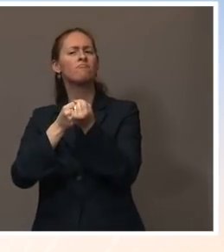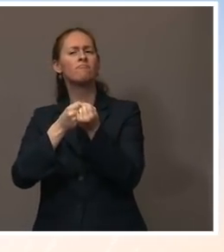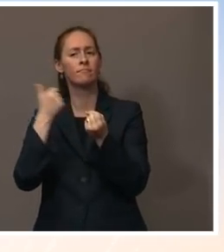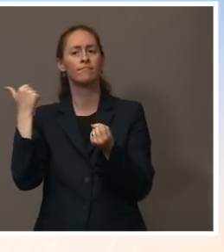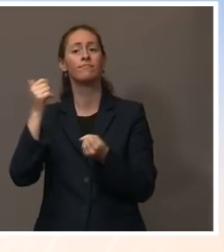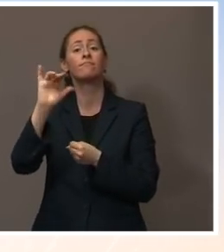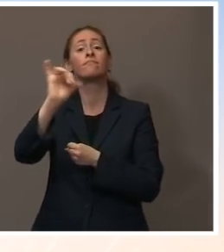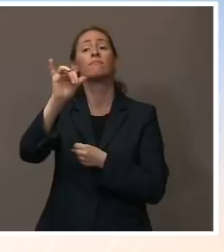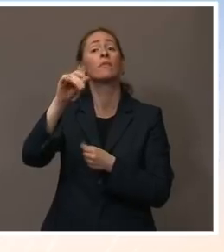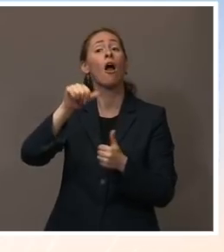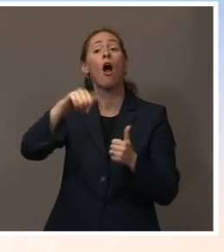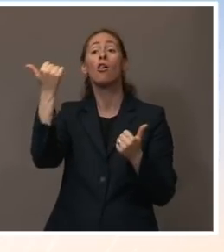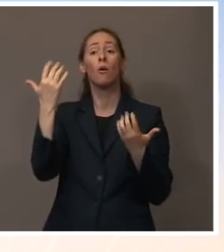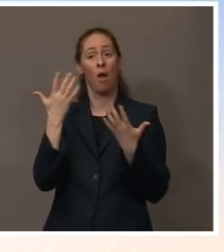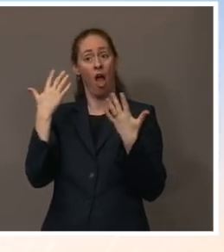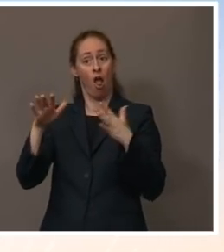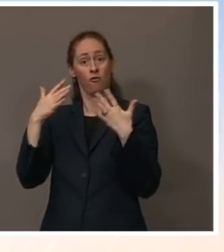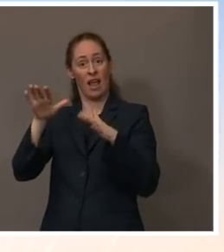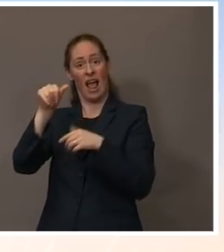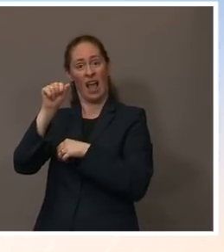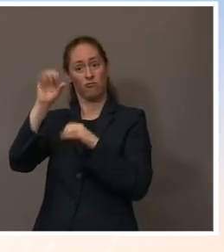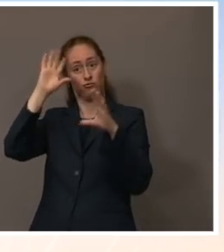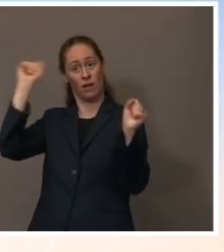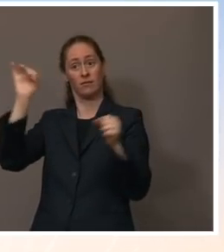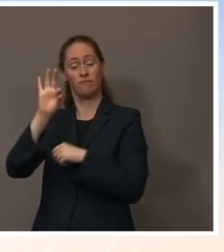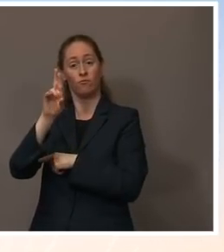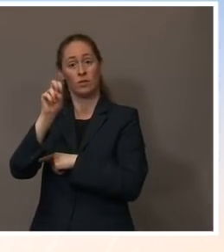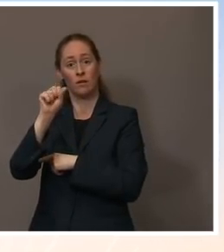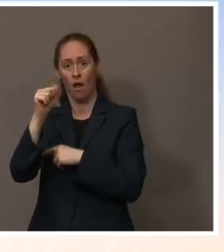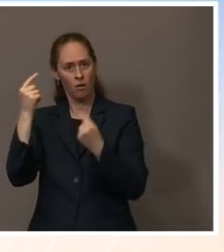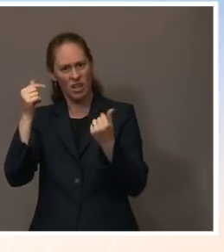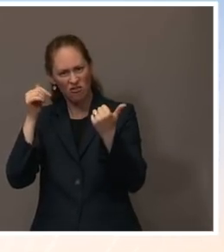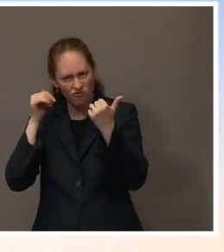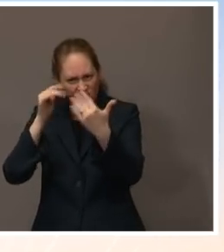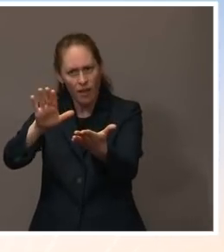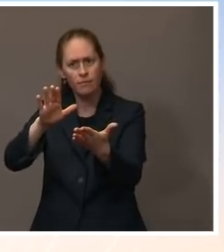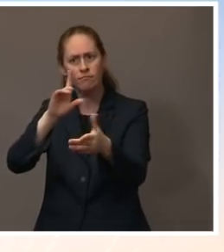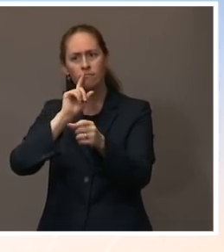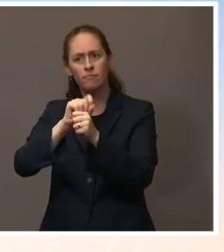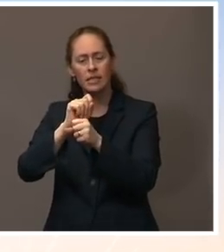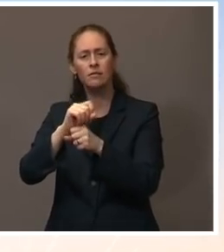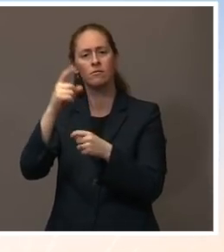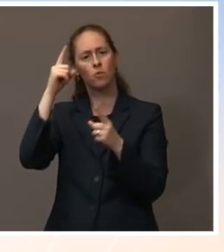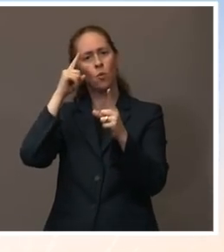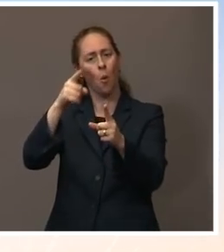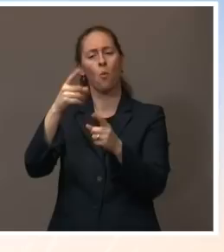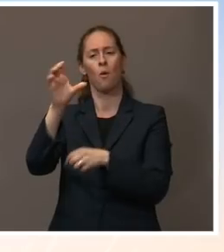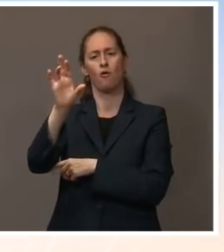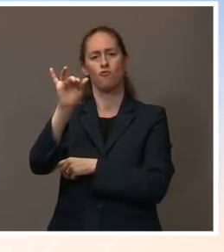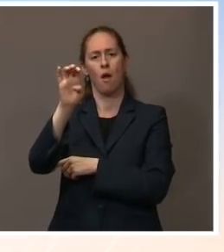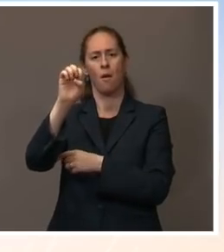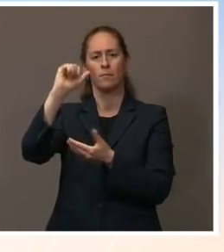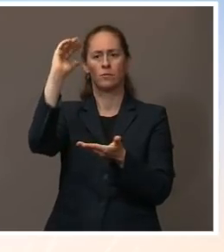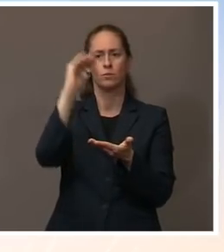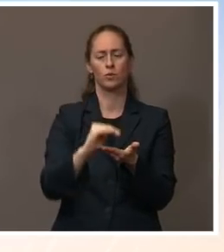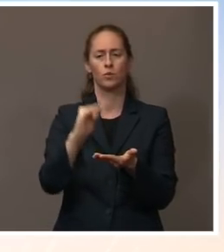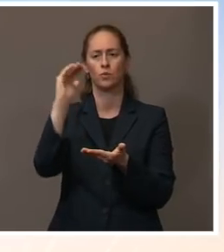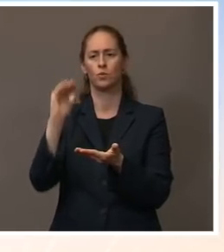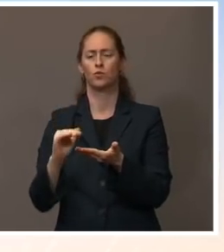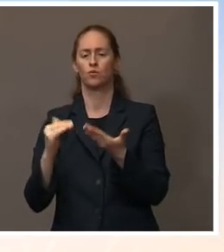to help address and hopefully reduce that crime. A big part of that, in his view, is putting in place gun safety measures, using --